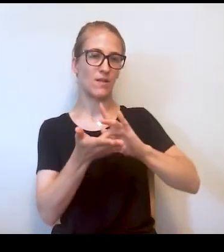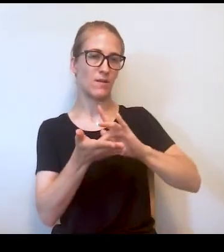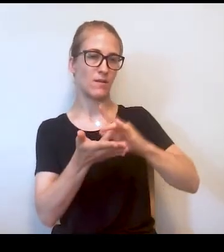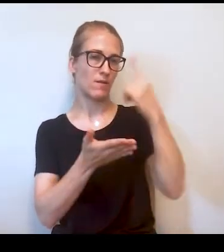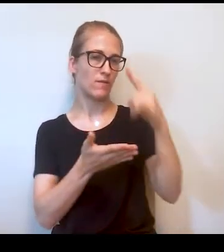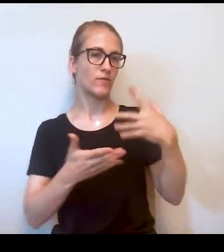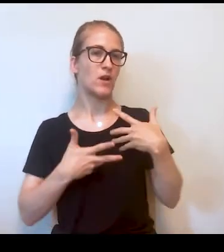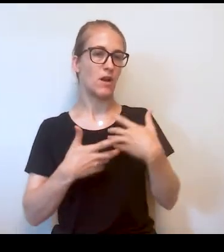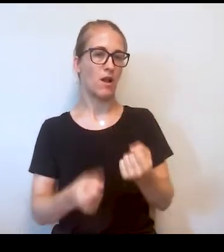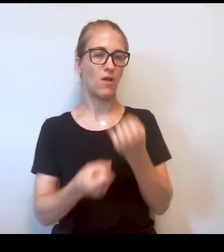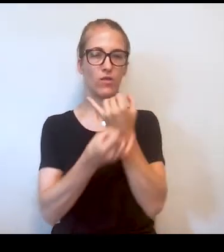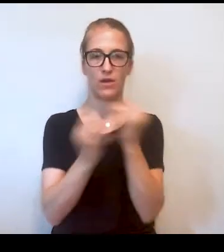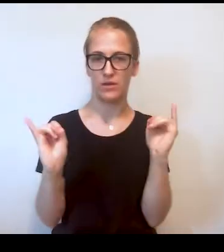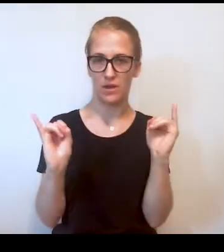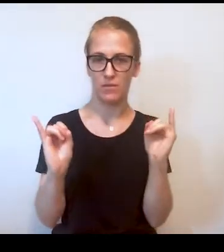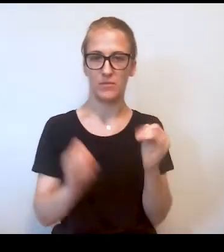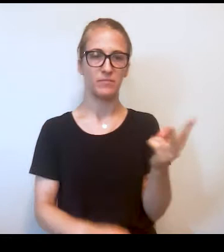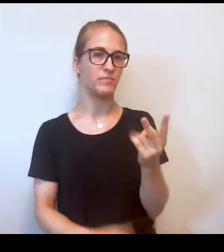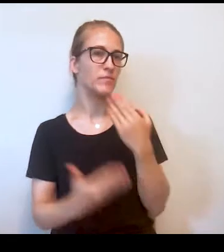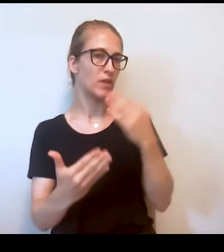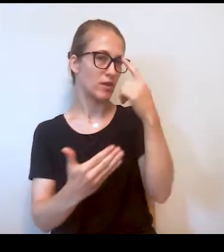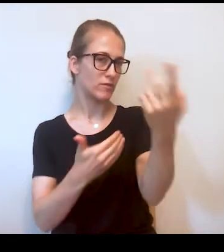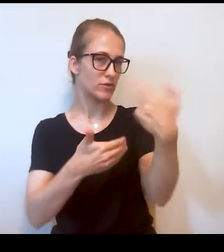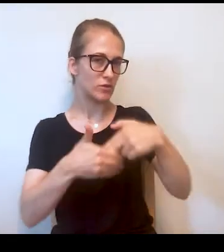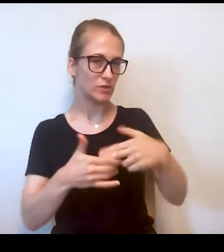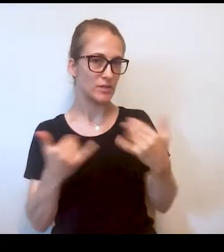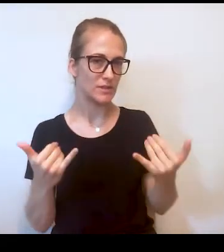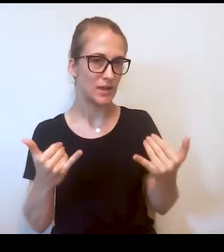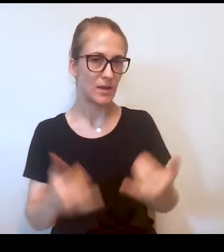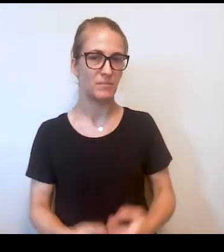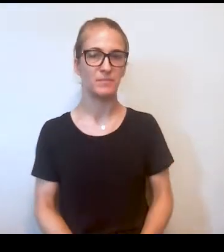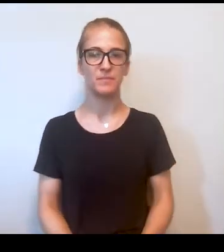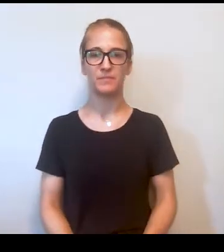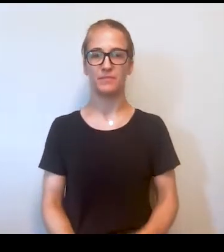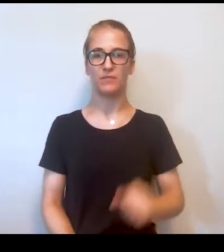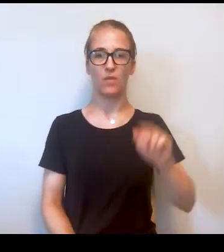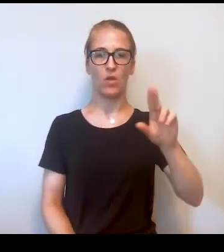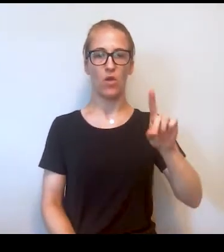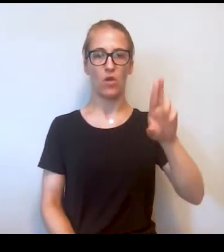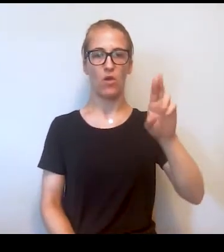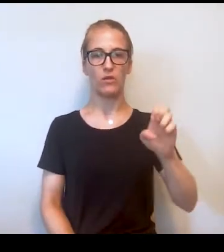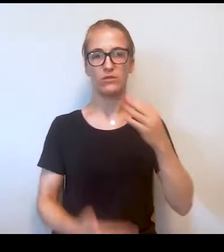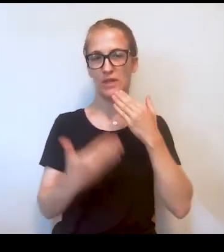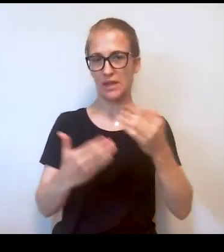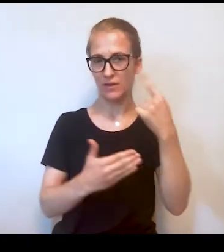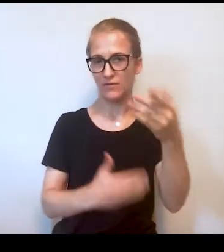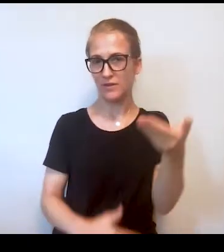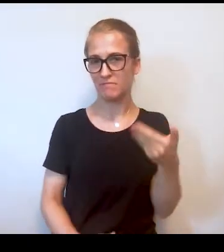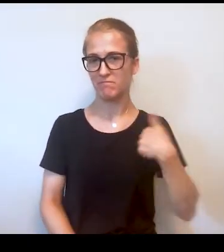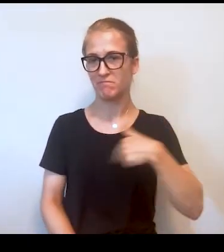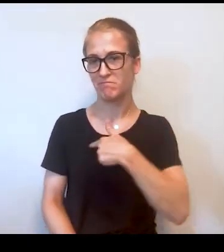L, Audre, thank you so much for joining us today. [Audre] Thank you so much for having us.